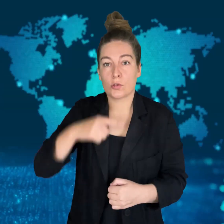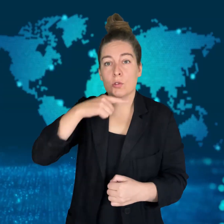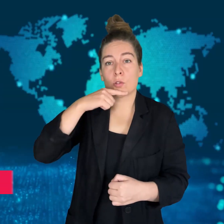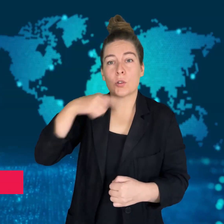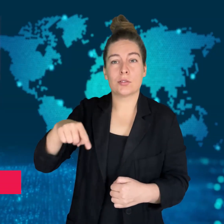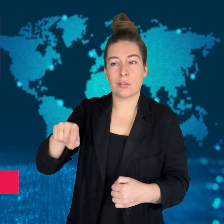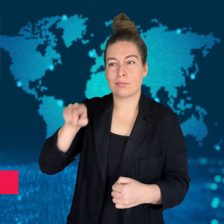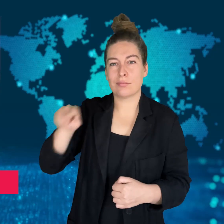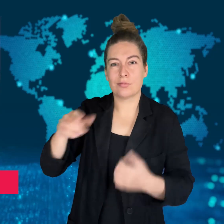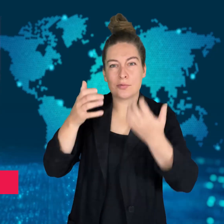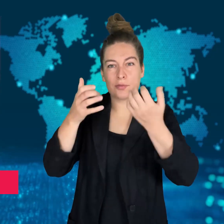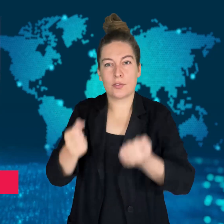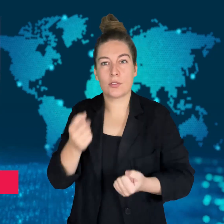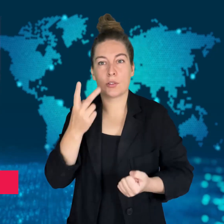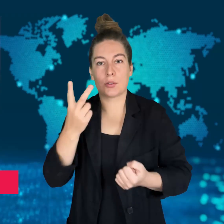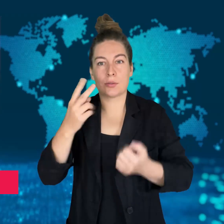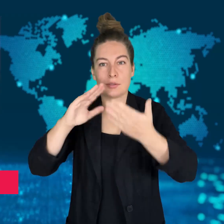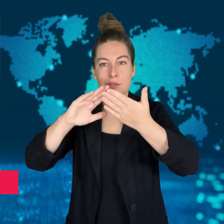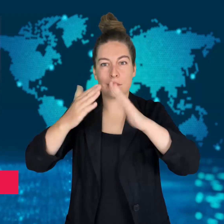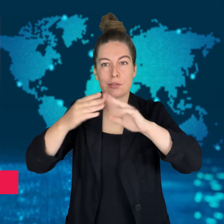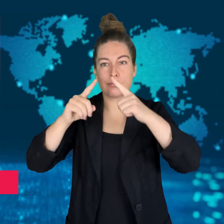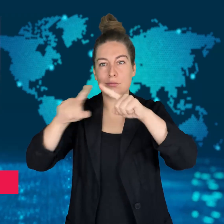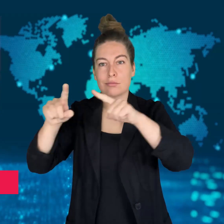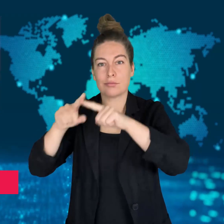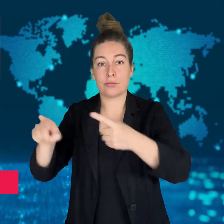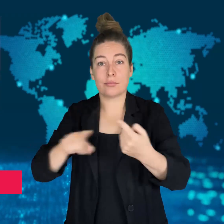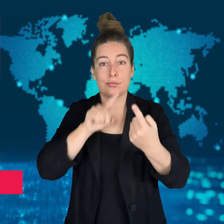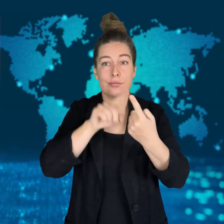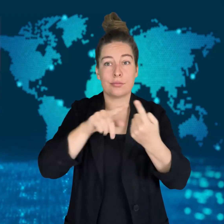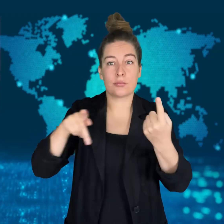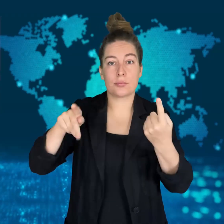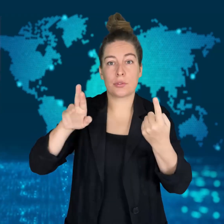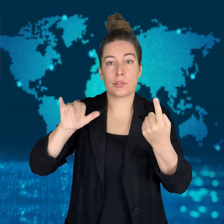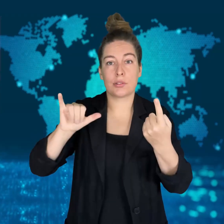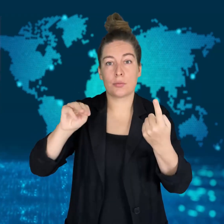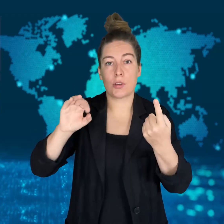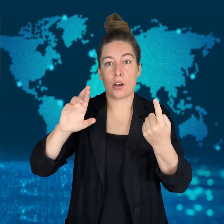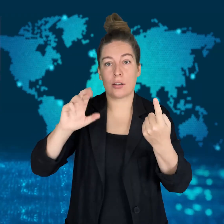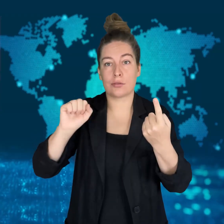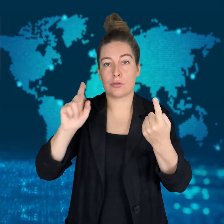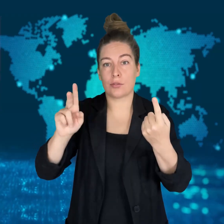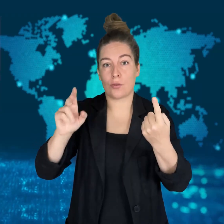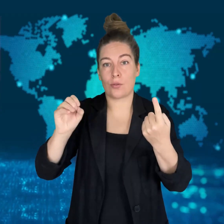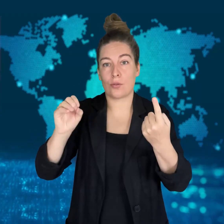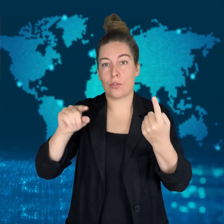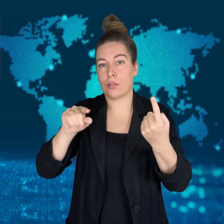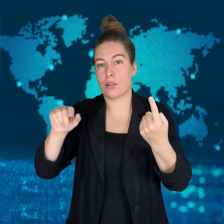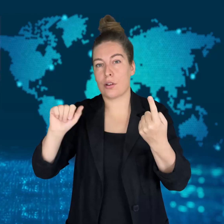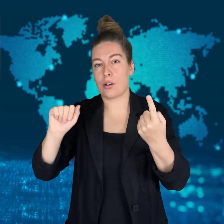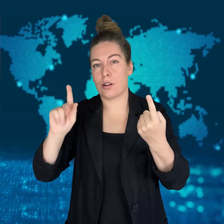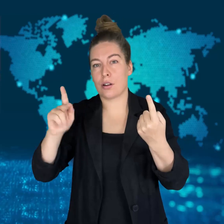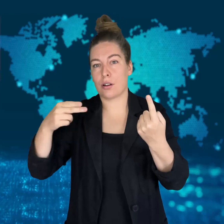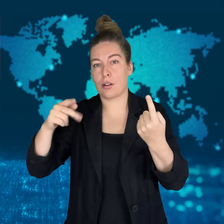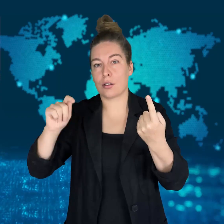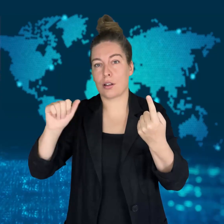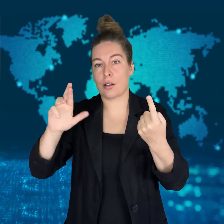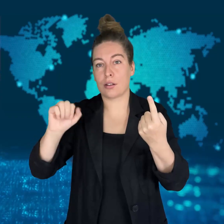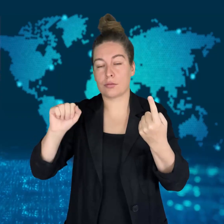[MONIKA]: Russia launched its biggest drone attack against Ukraine.